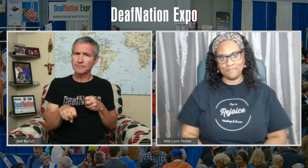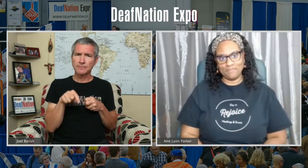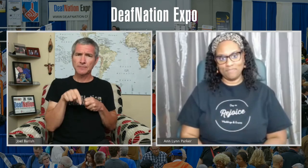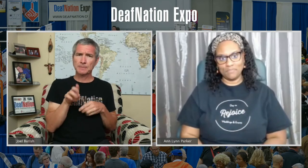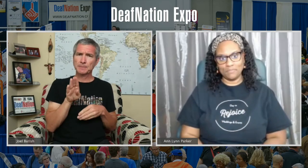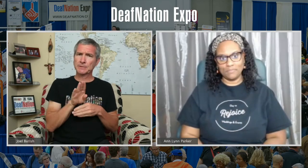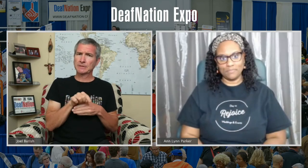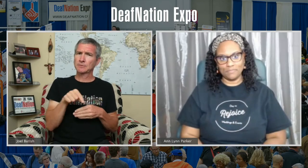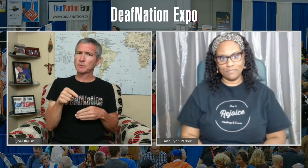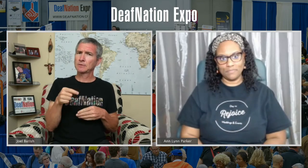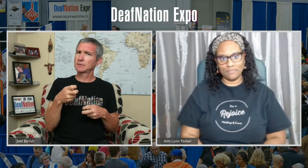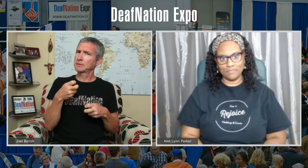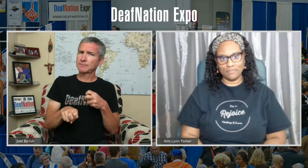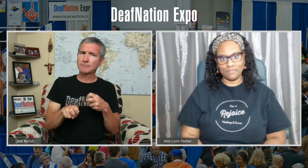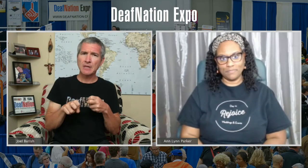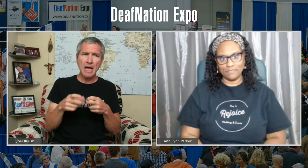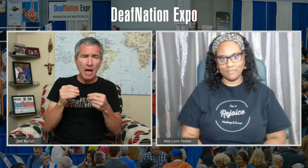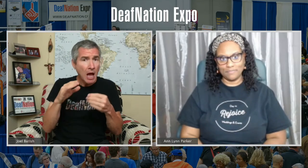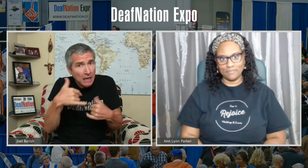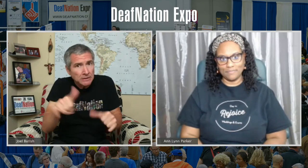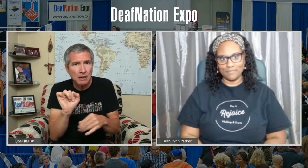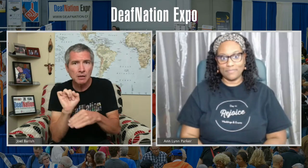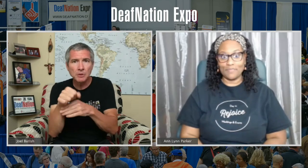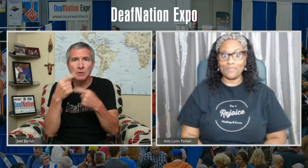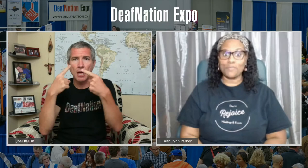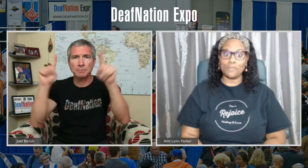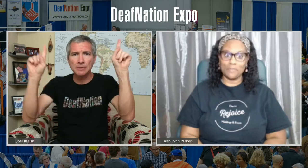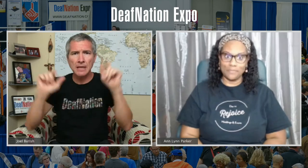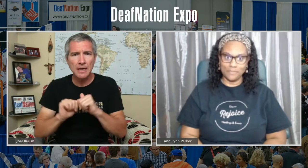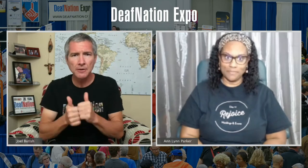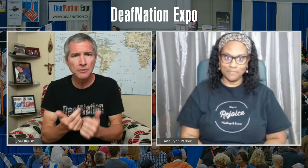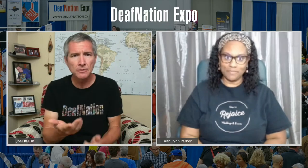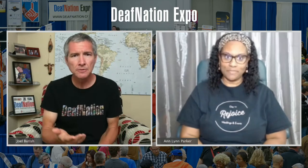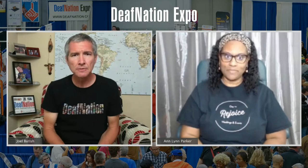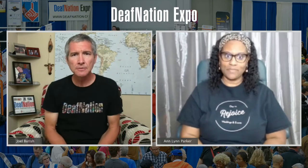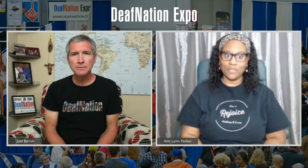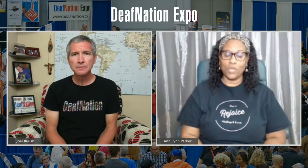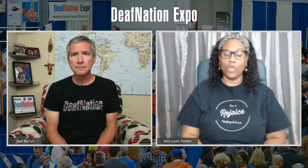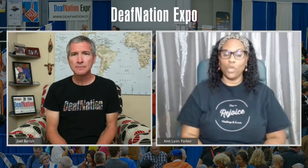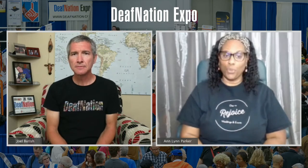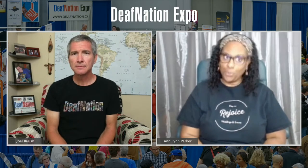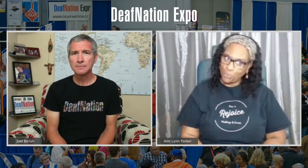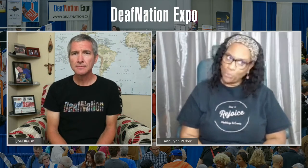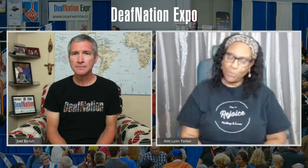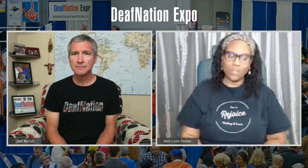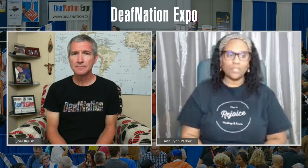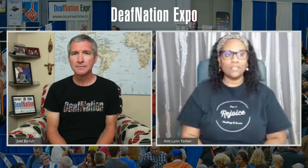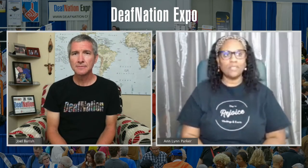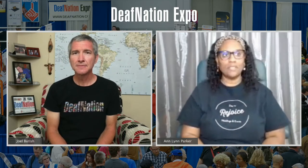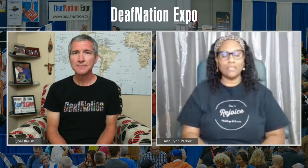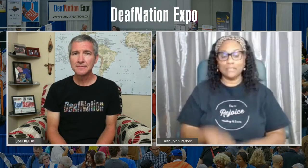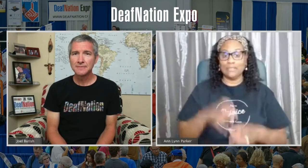What’s the biggest challenge in this business for you? And how do you overcome them and continue to succeed?